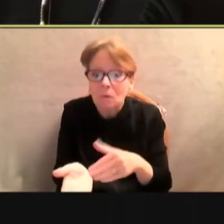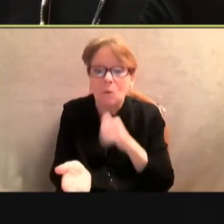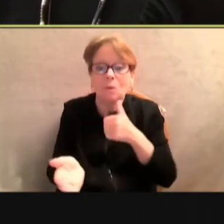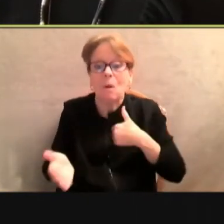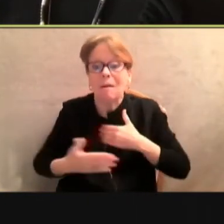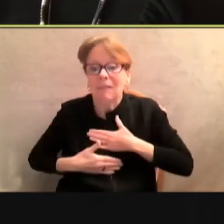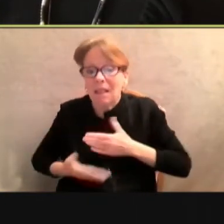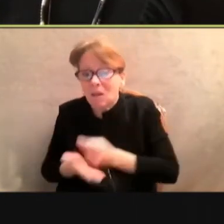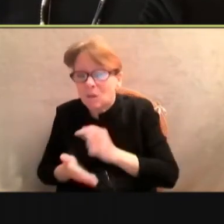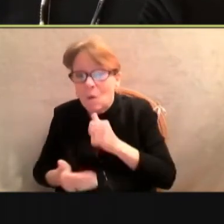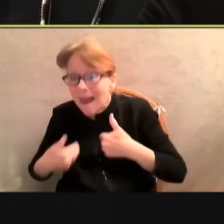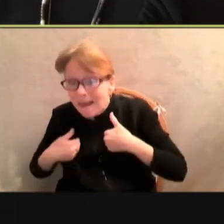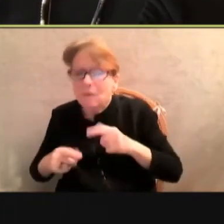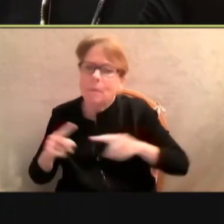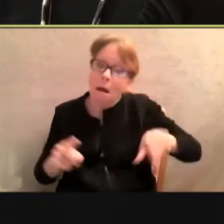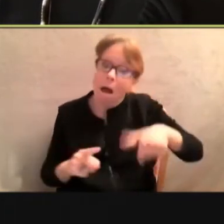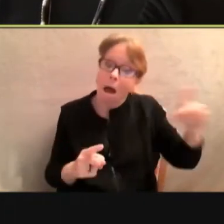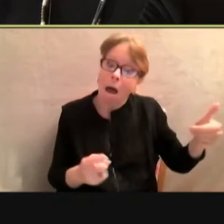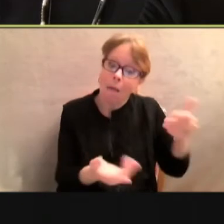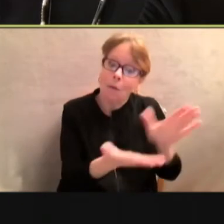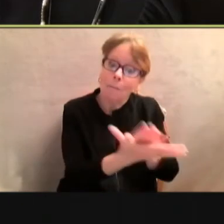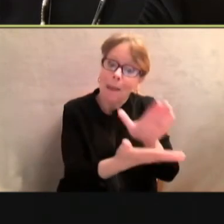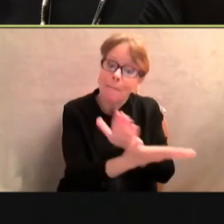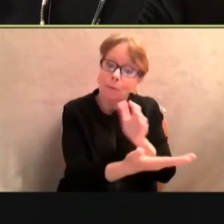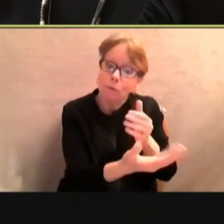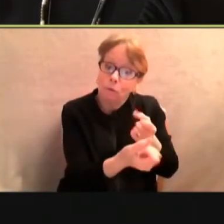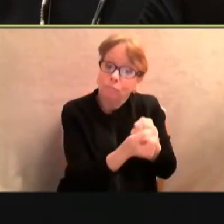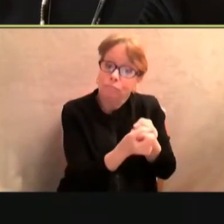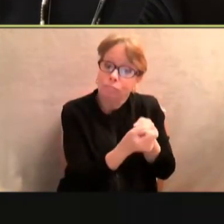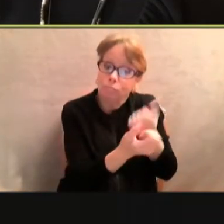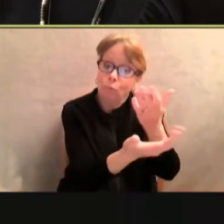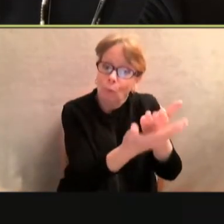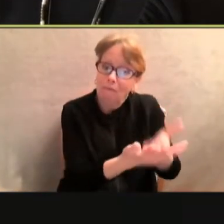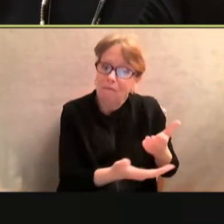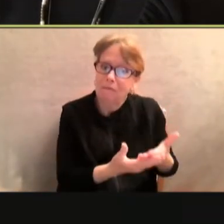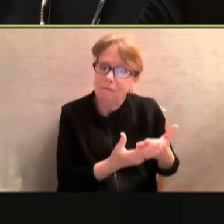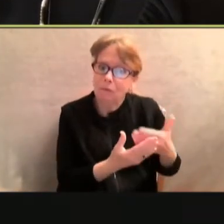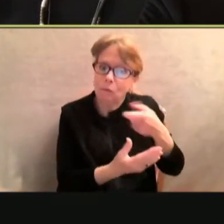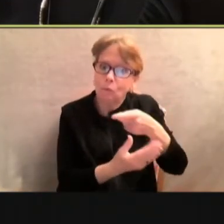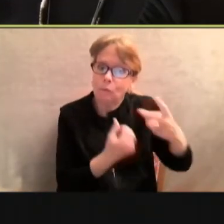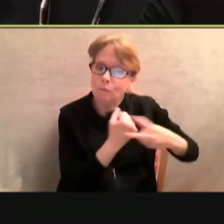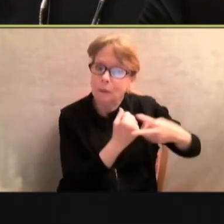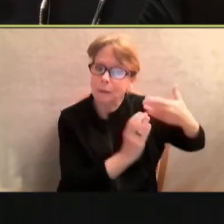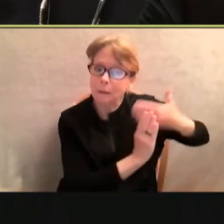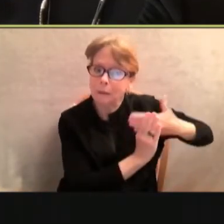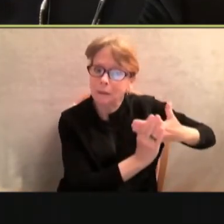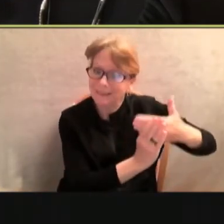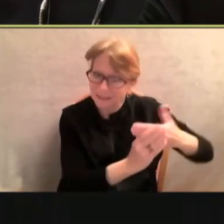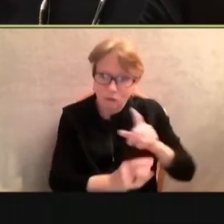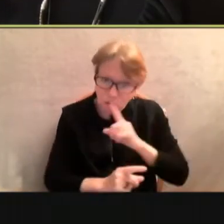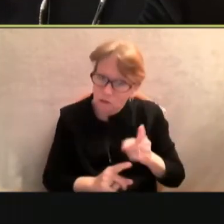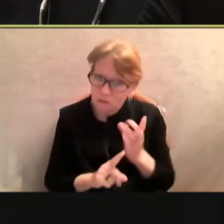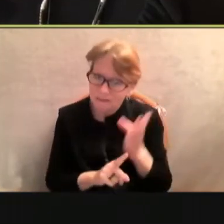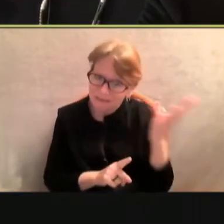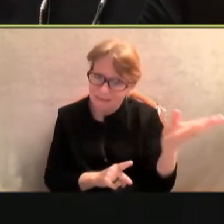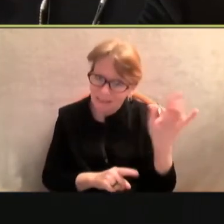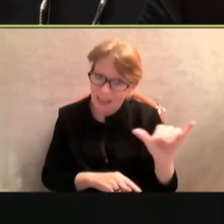from individuals who are very familiar with your functional limitations and can attest